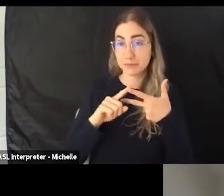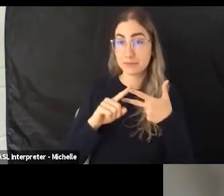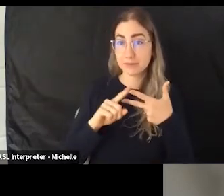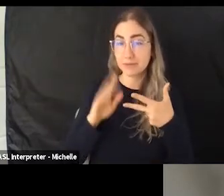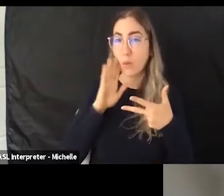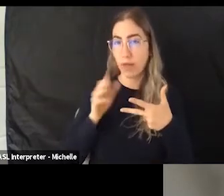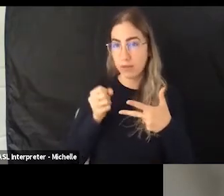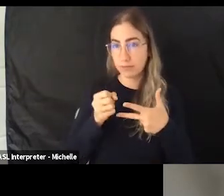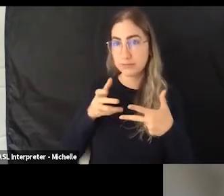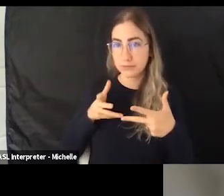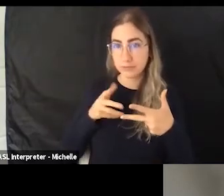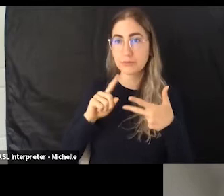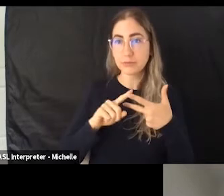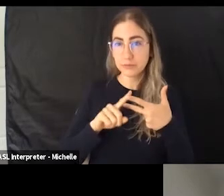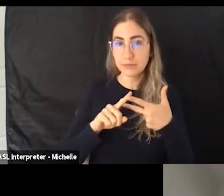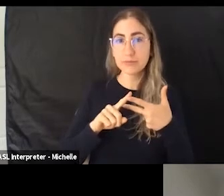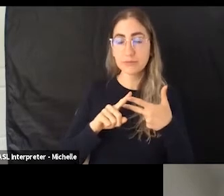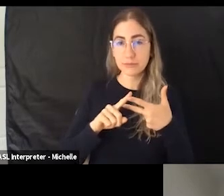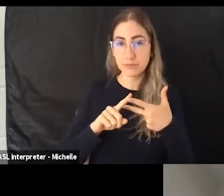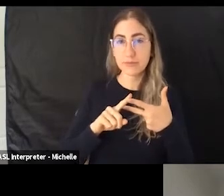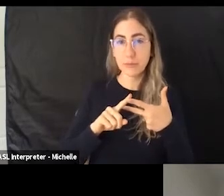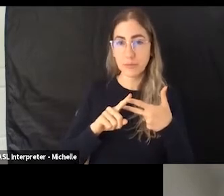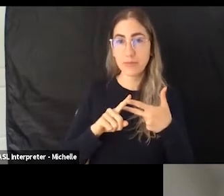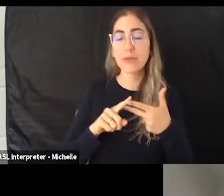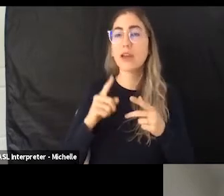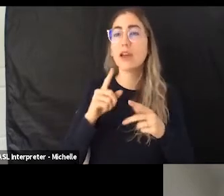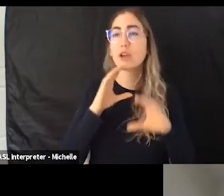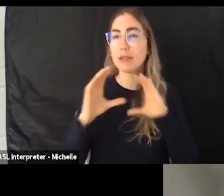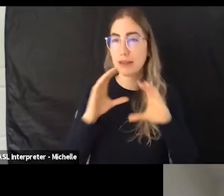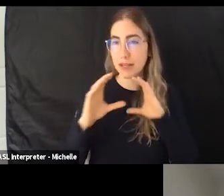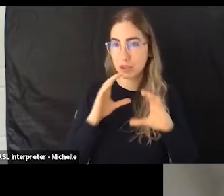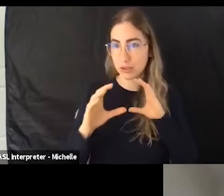A SECONDARY THAT WE'LL TALK ABOUT TODAY IS AROUND EASE OF AROUND EASE OF COMMUNICATION, ESPECIALLY WITH PROTECTIVE COMMUNICATION, ESPECIALLY WITH PROTECTIVE MEASURES IN PLACE